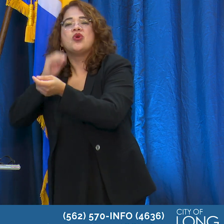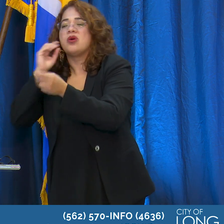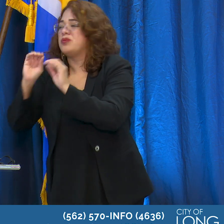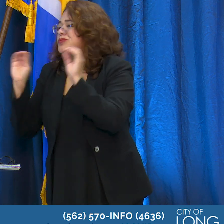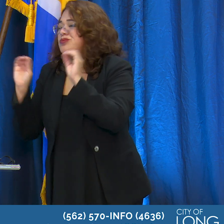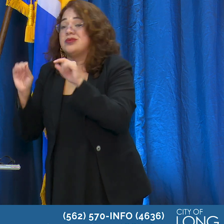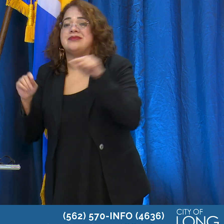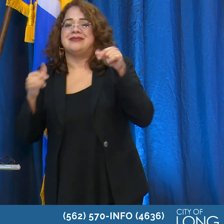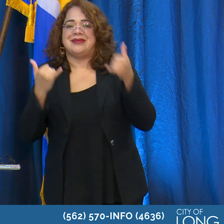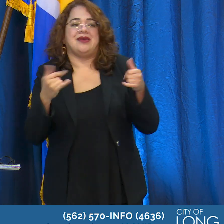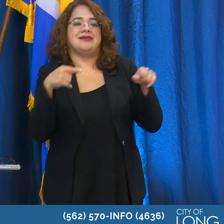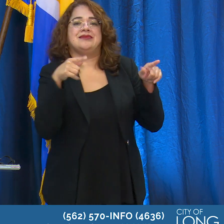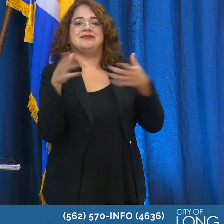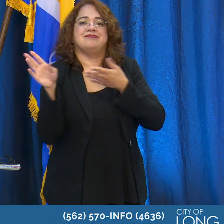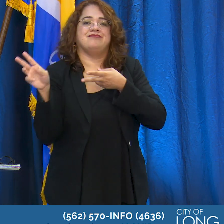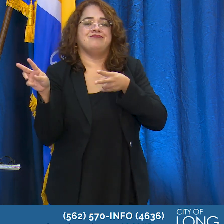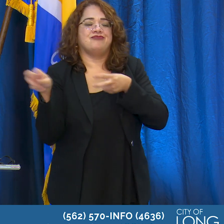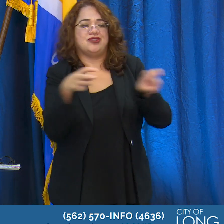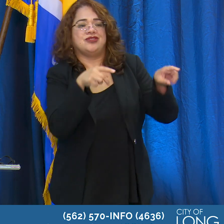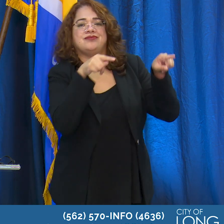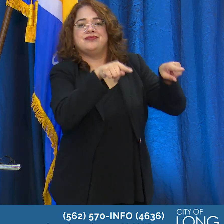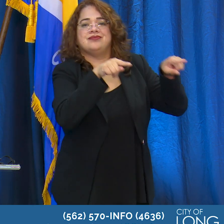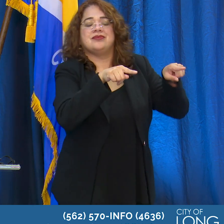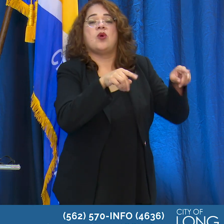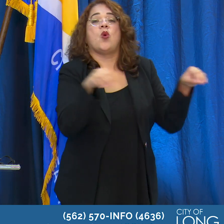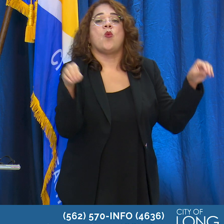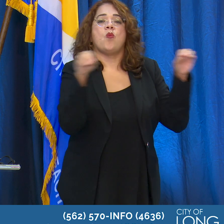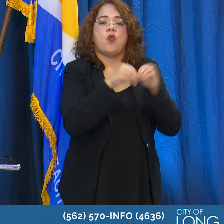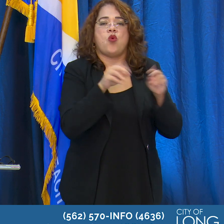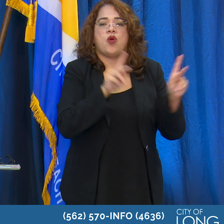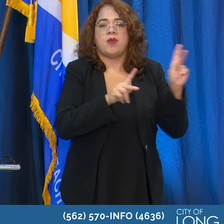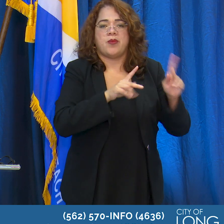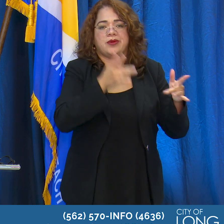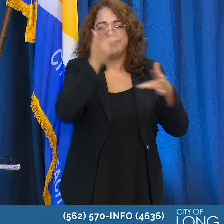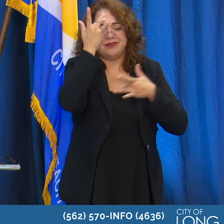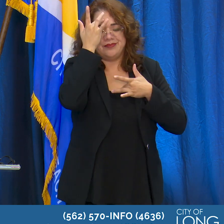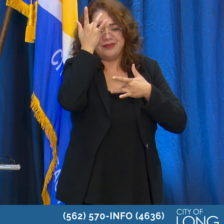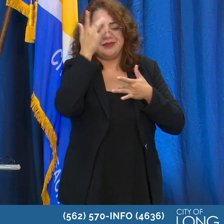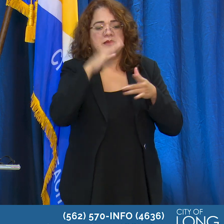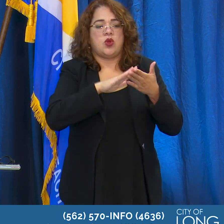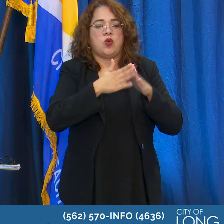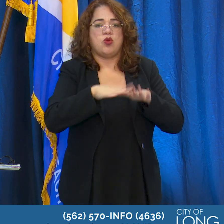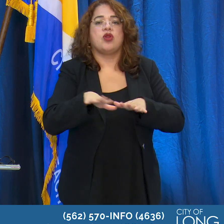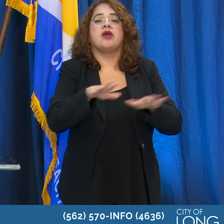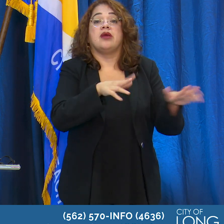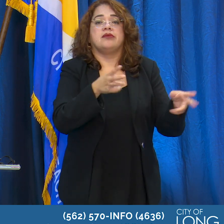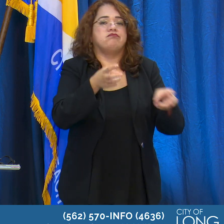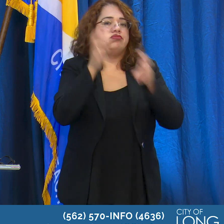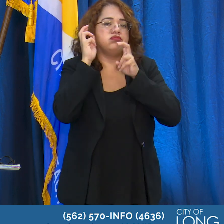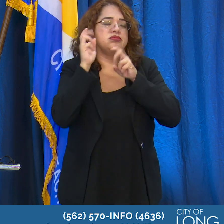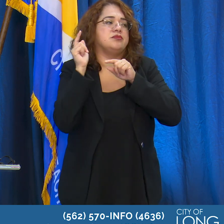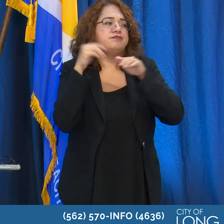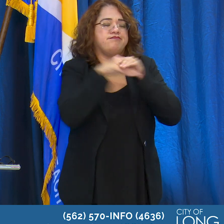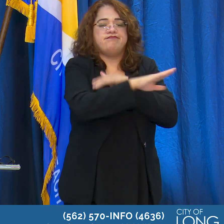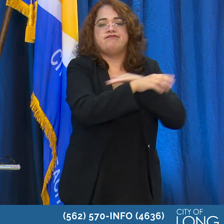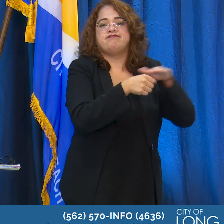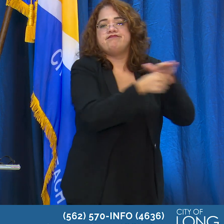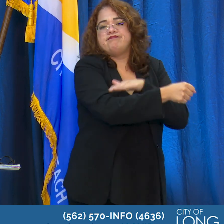so there is more community spread and more people are becoming ill in the community and ending up in the hospital. I want to give you a quick update on our